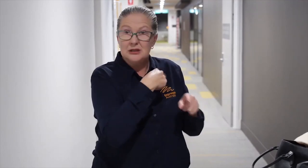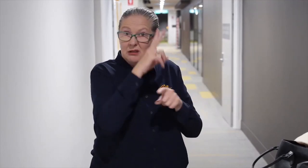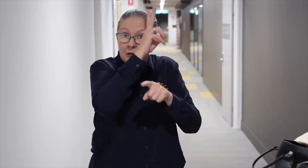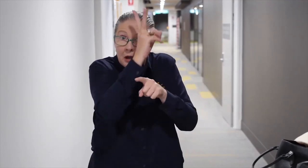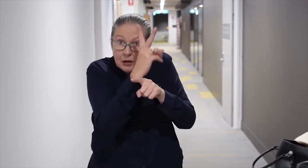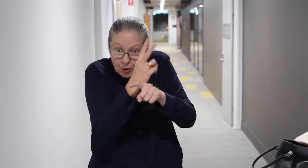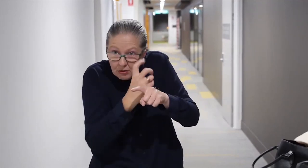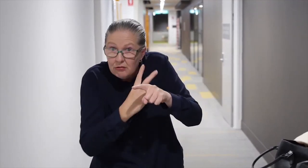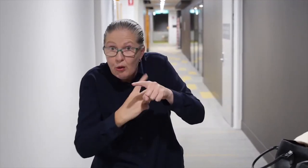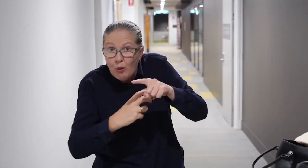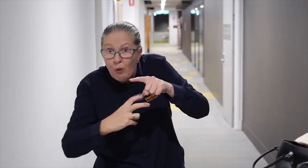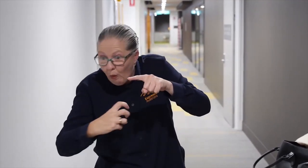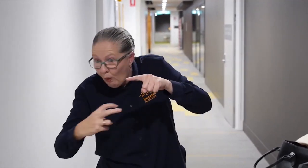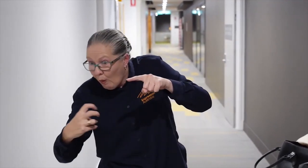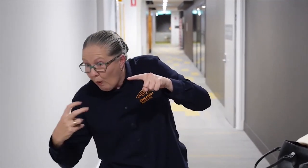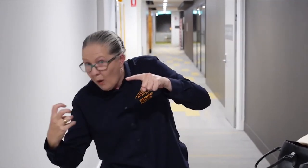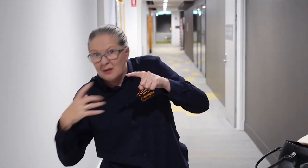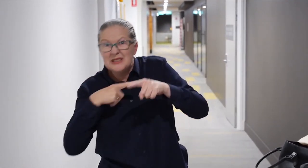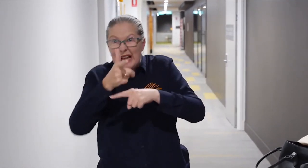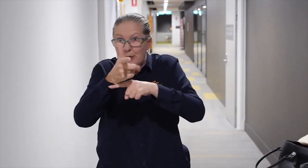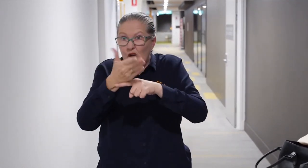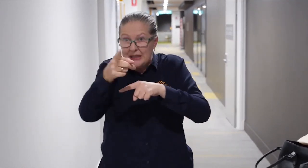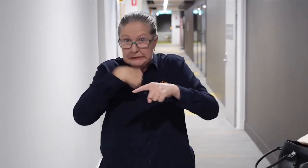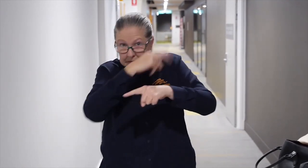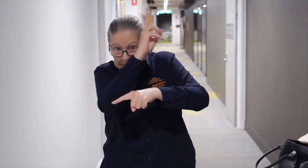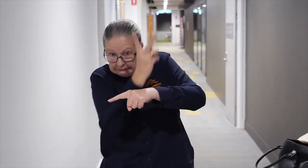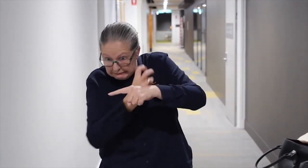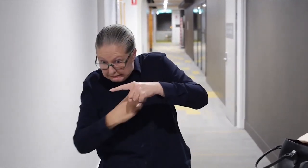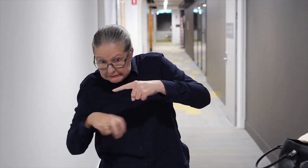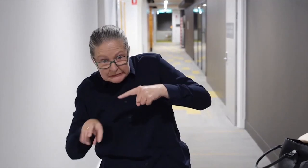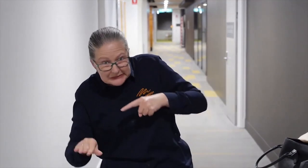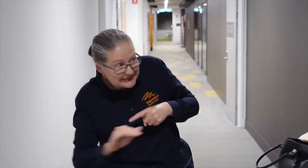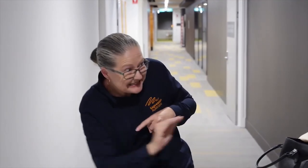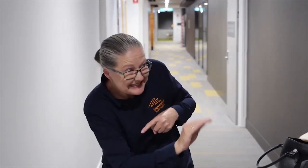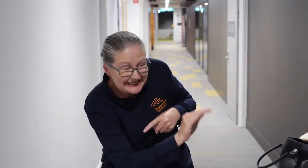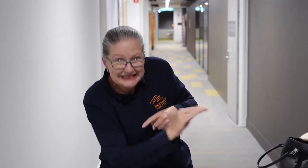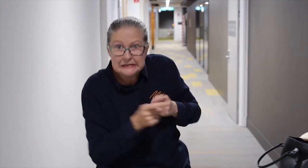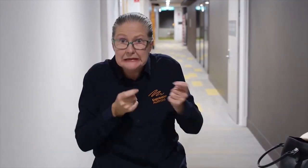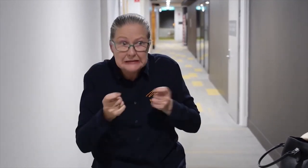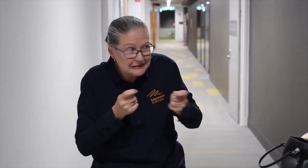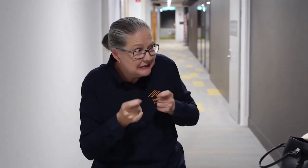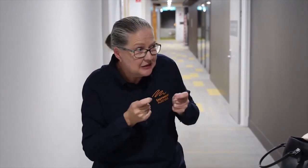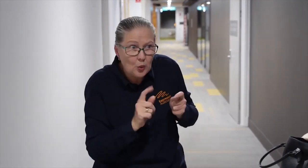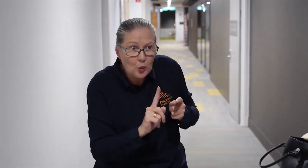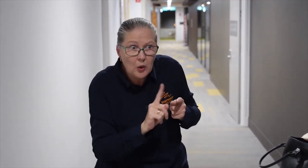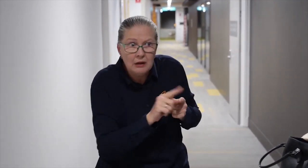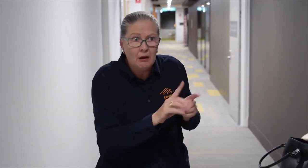I had to act fast, so I crawled out of the camera’s line of sight and asked the news director what was happening.